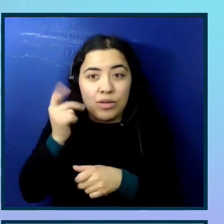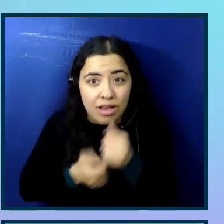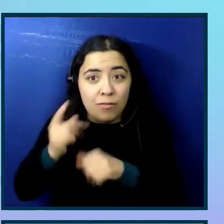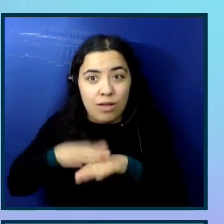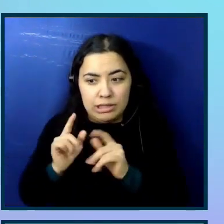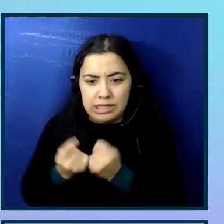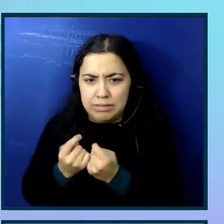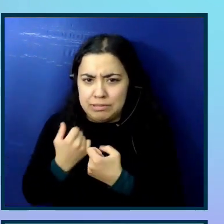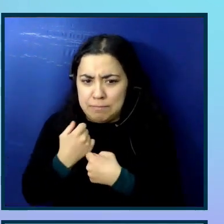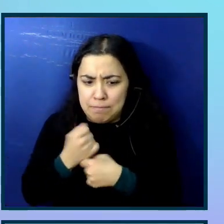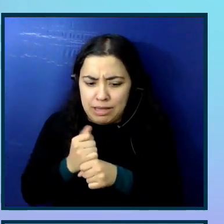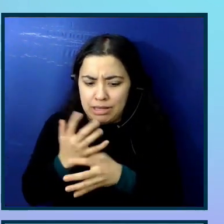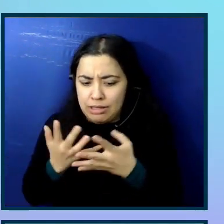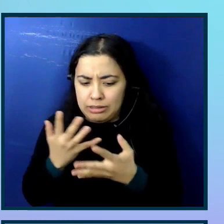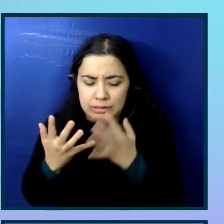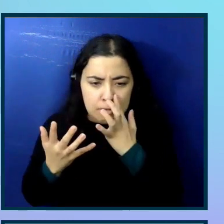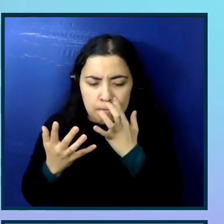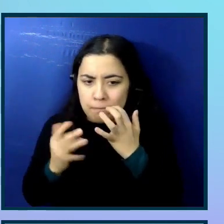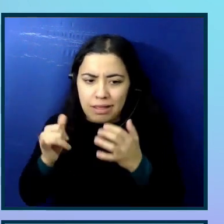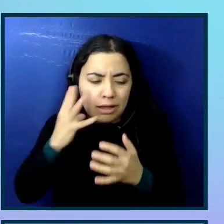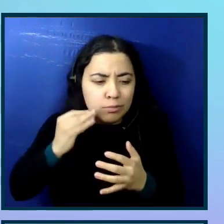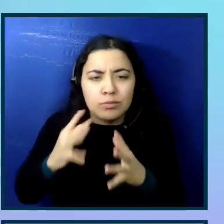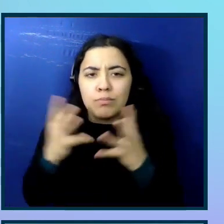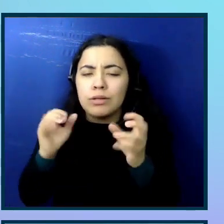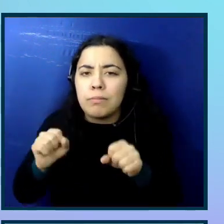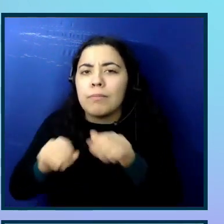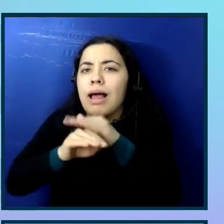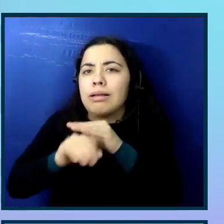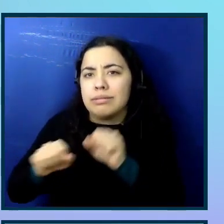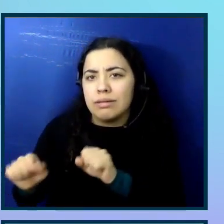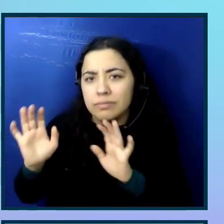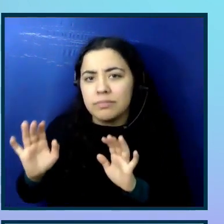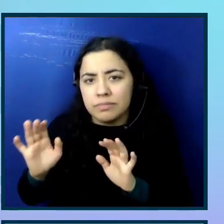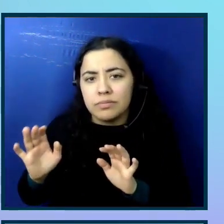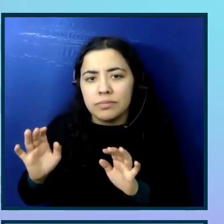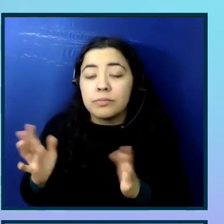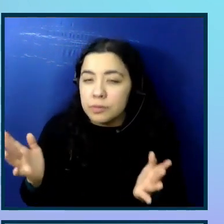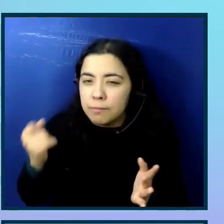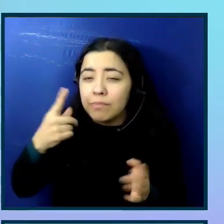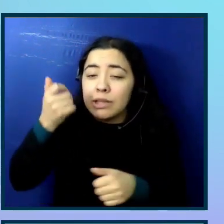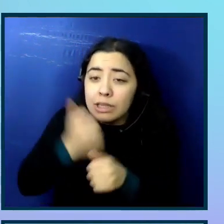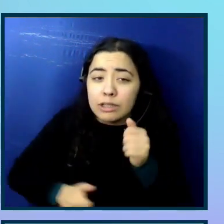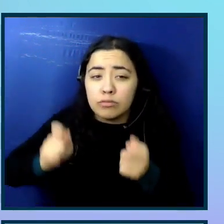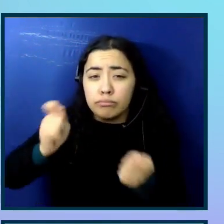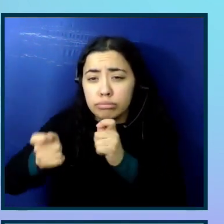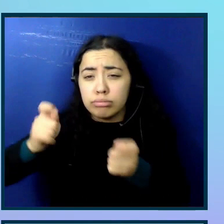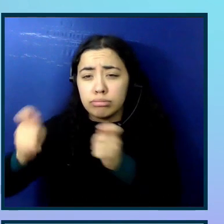to make this experience as accessible as we possibly could. So with each major iteration, since 2016,